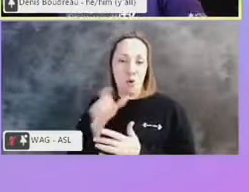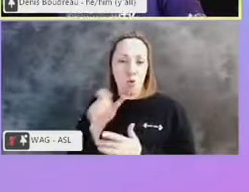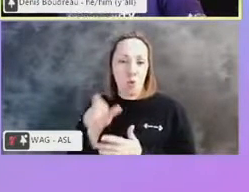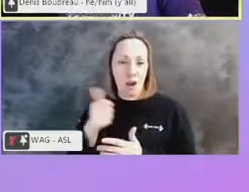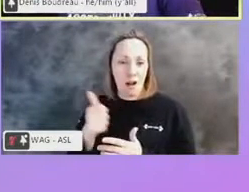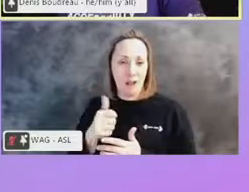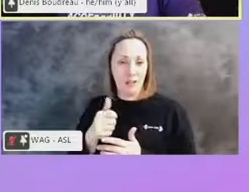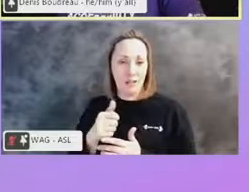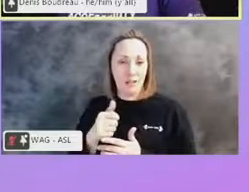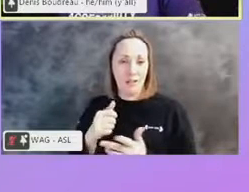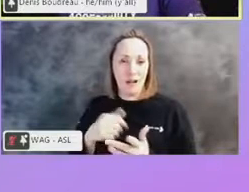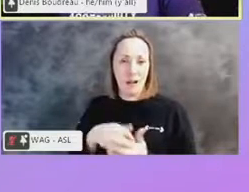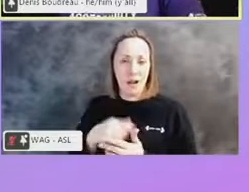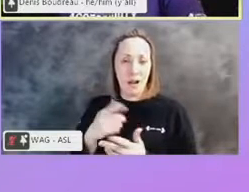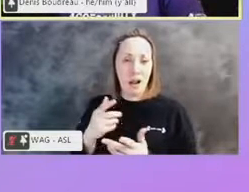heavens.